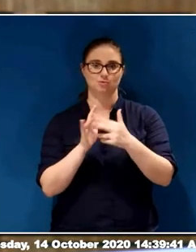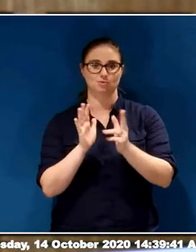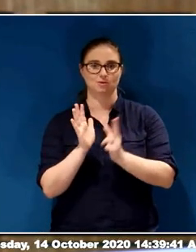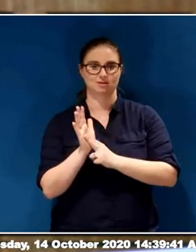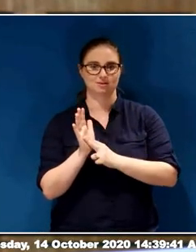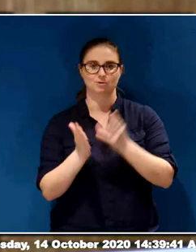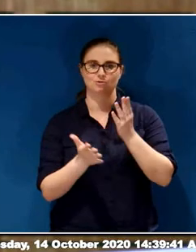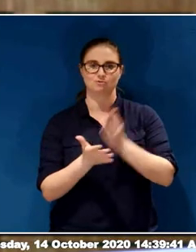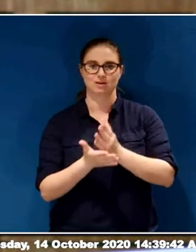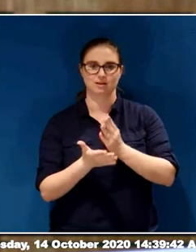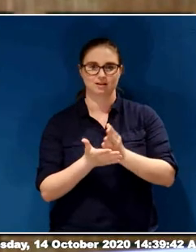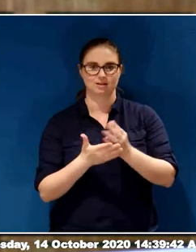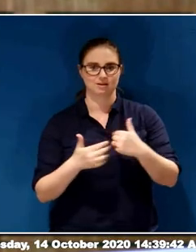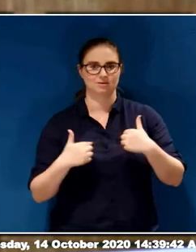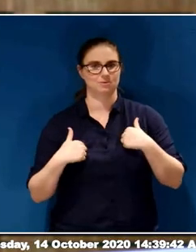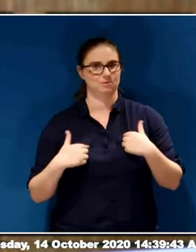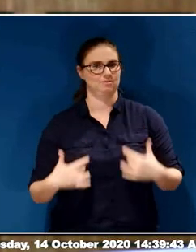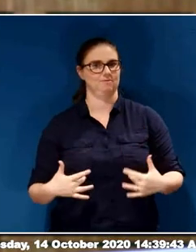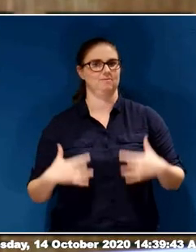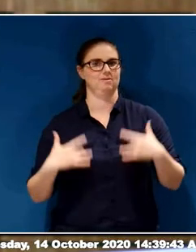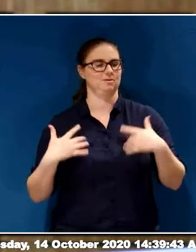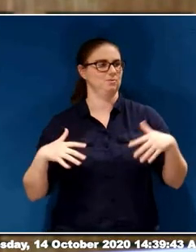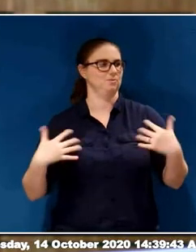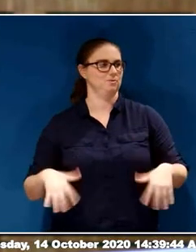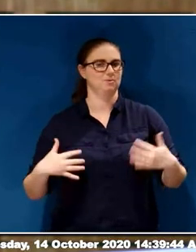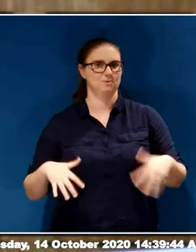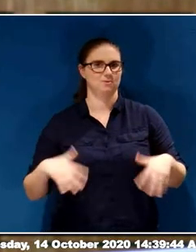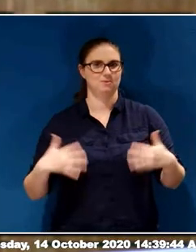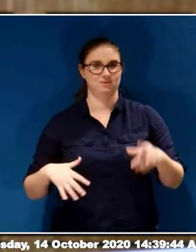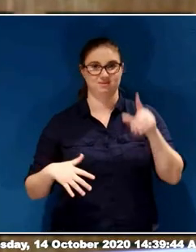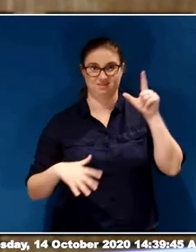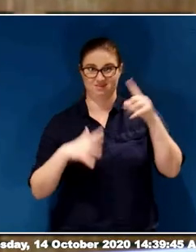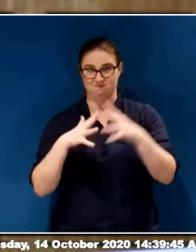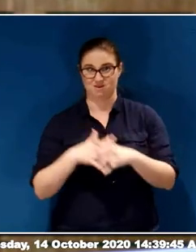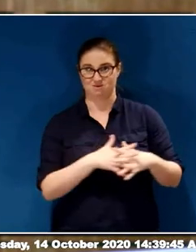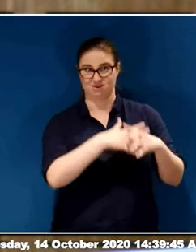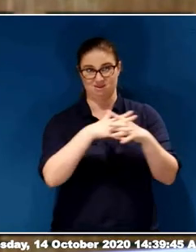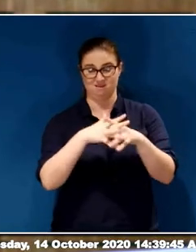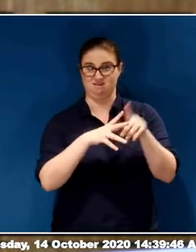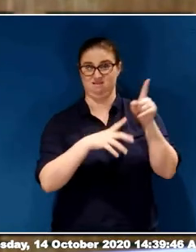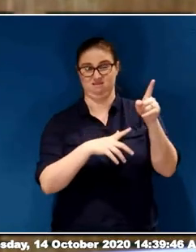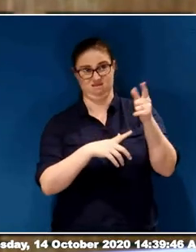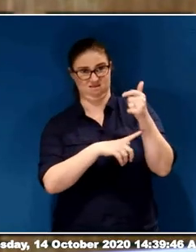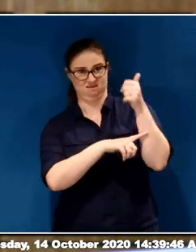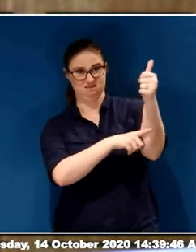In 1954 it was the jurisdiction that got taken to the Supreme Court of the